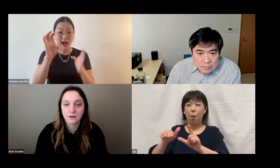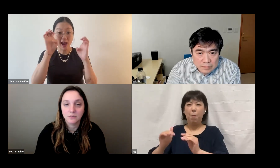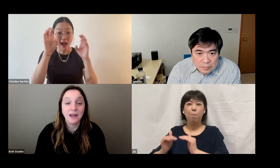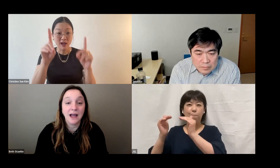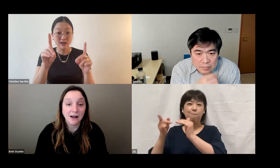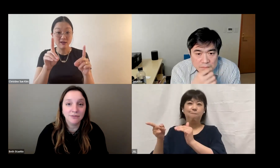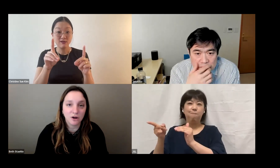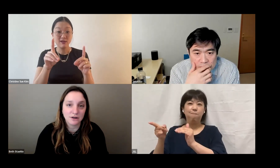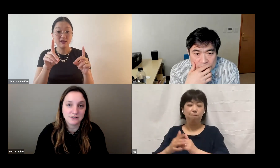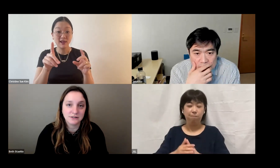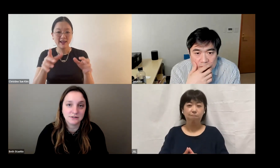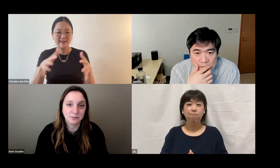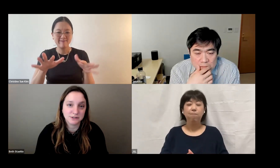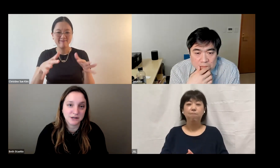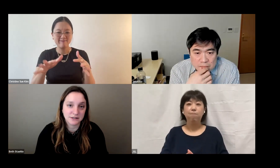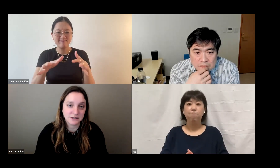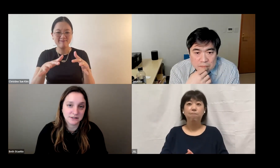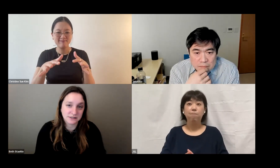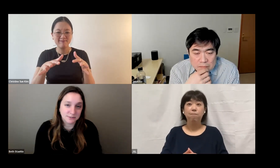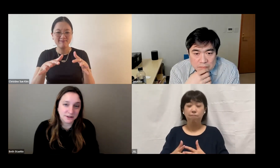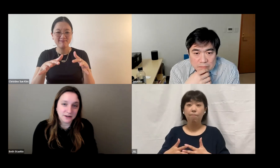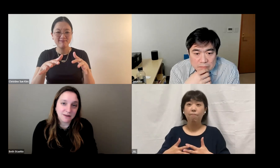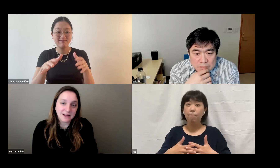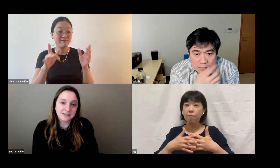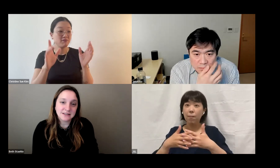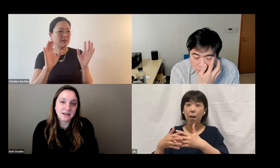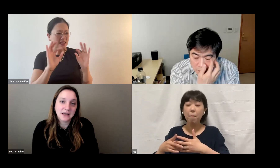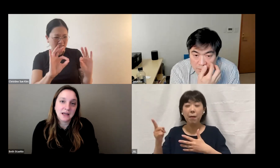We have laws to protect disability rights.